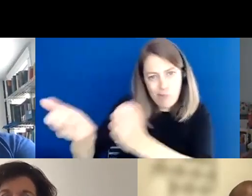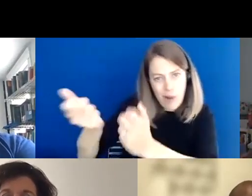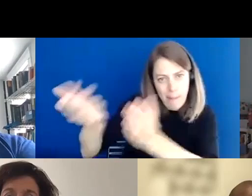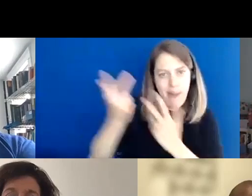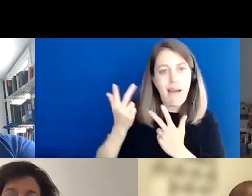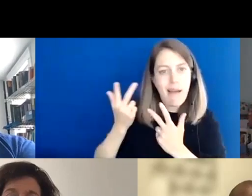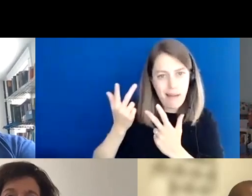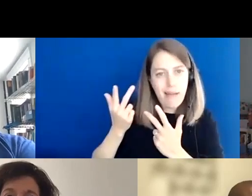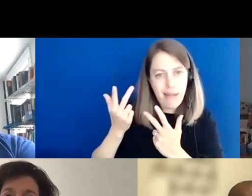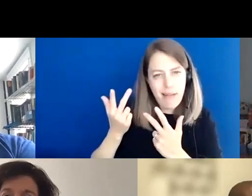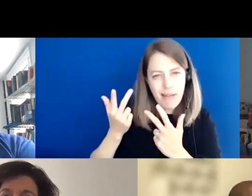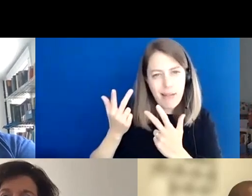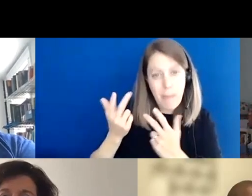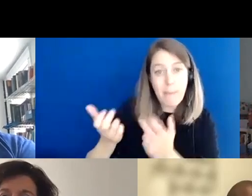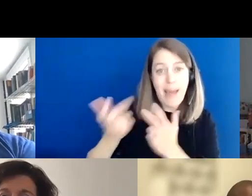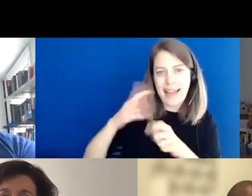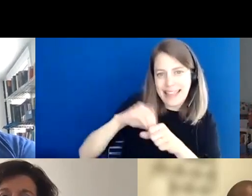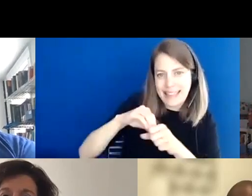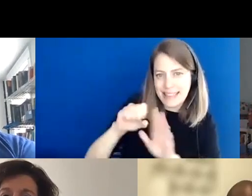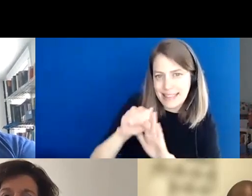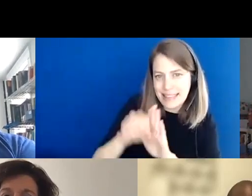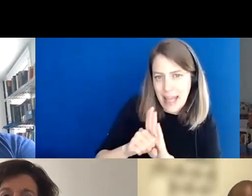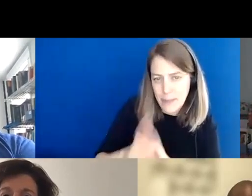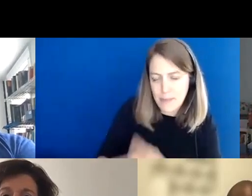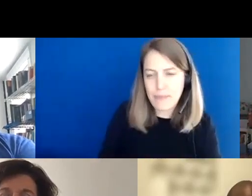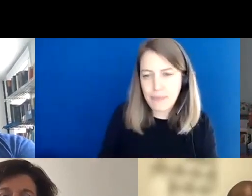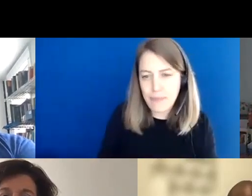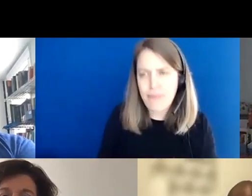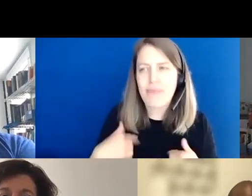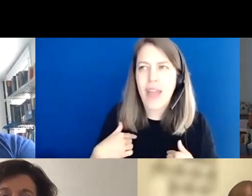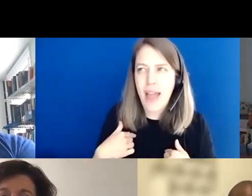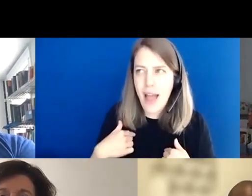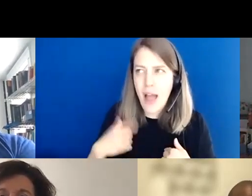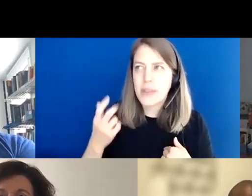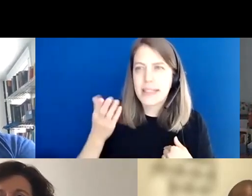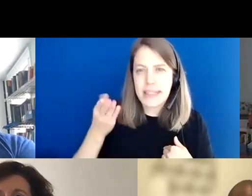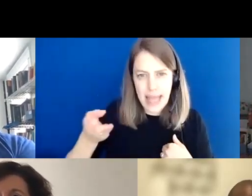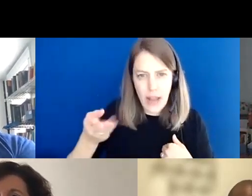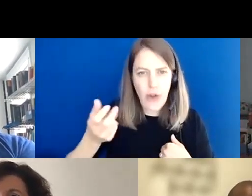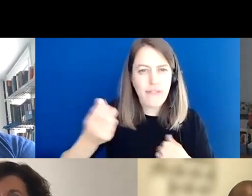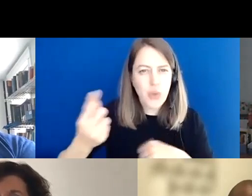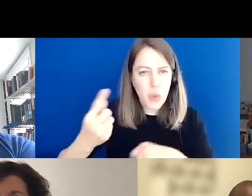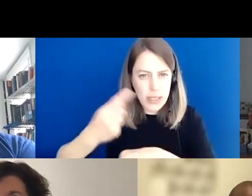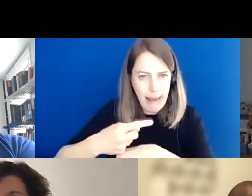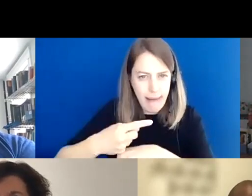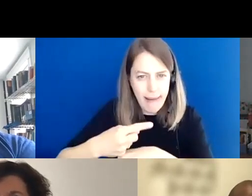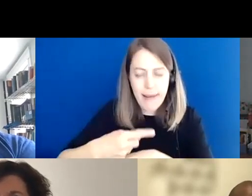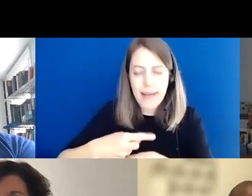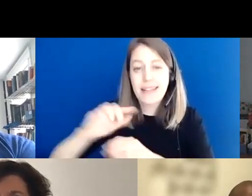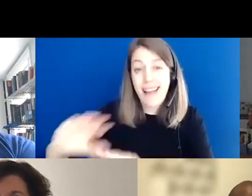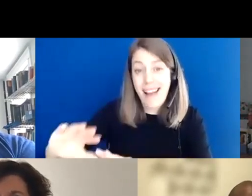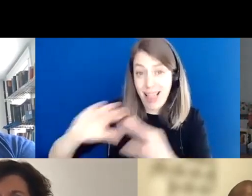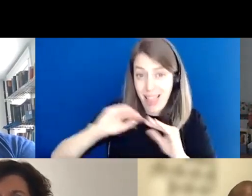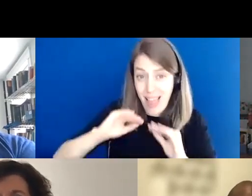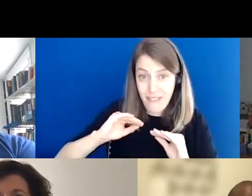I left there after a couple of days just a changed human being.